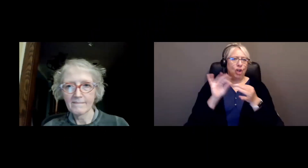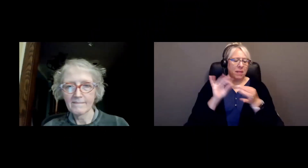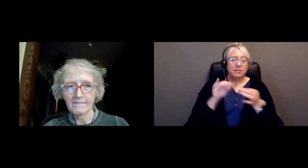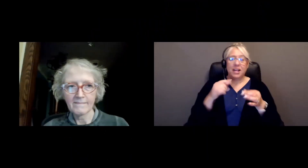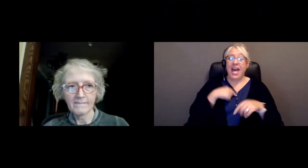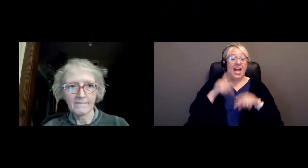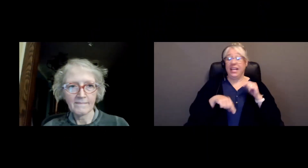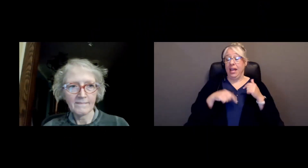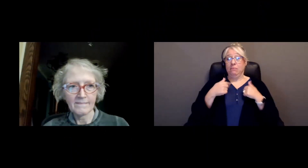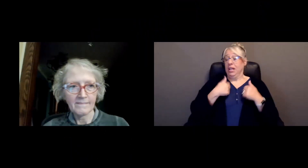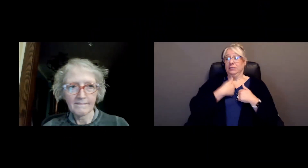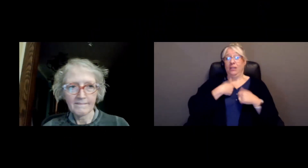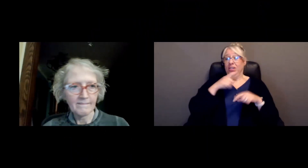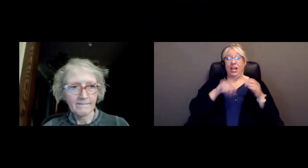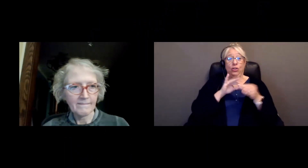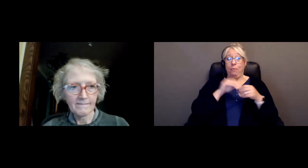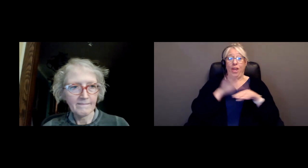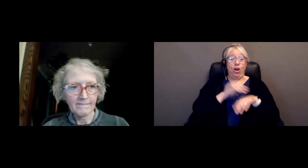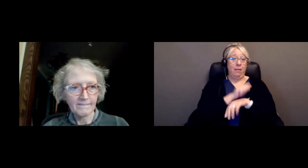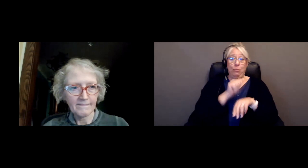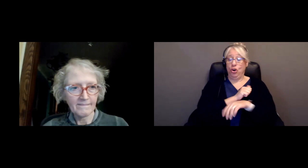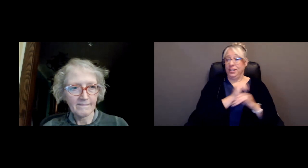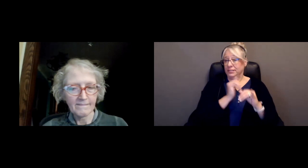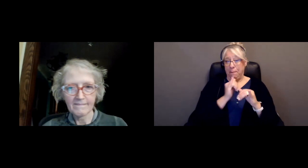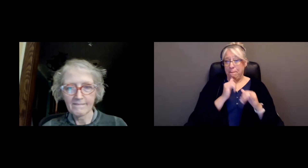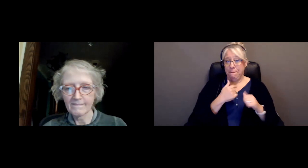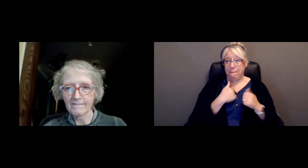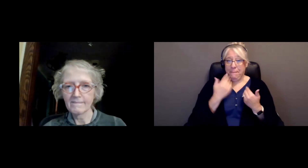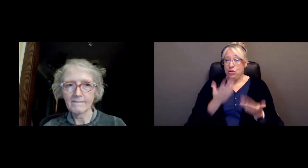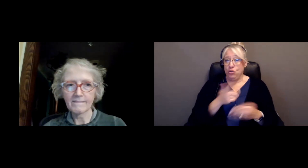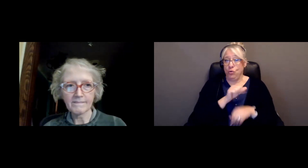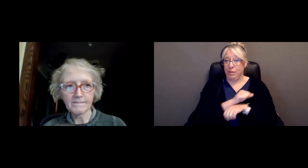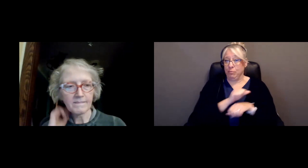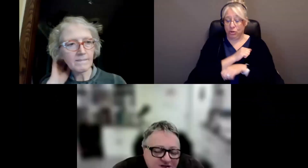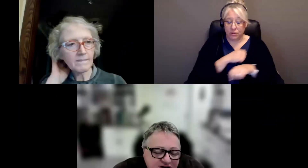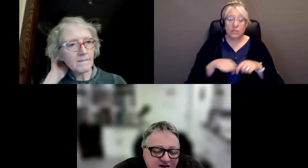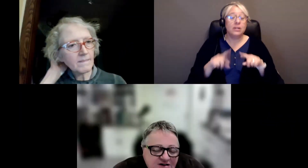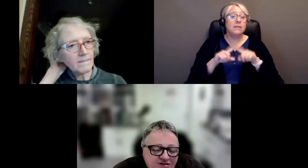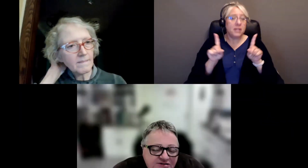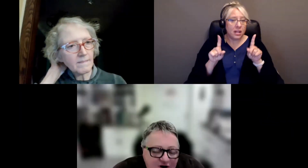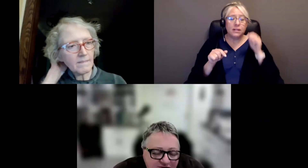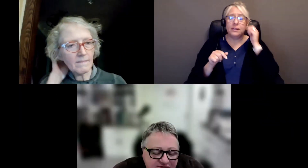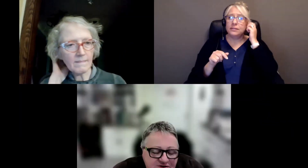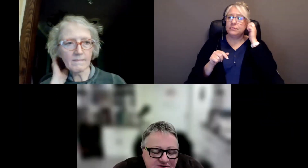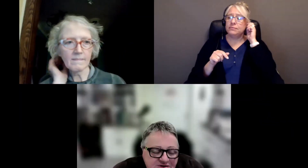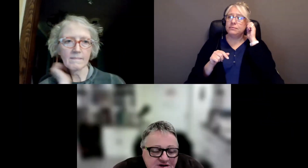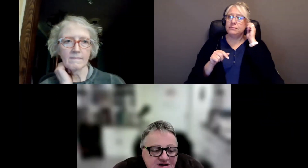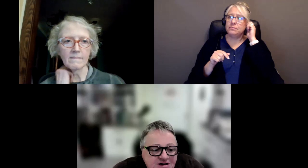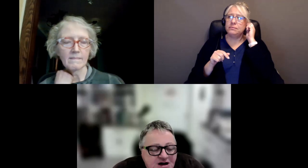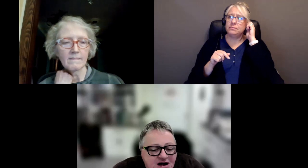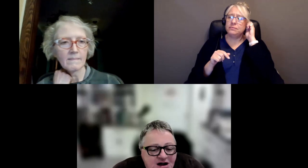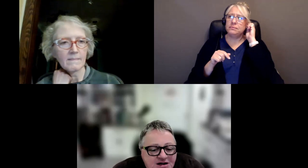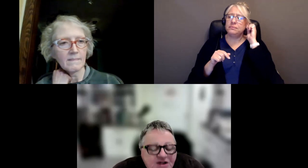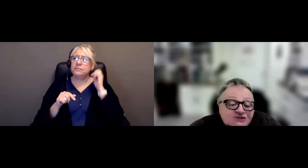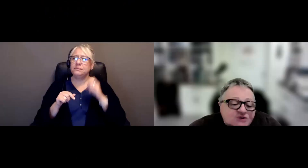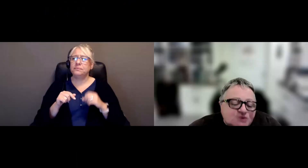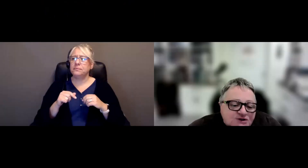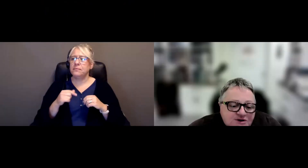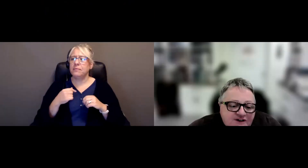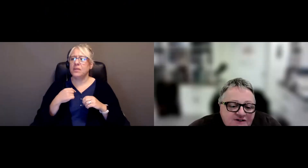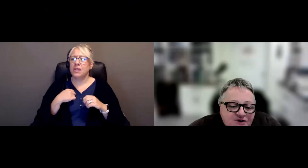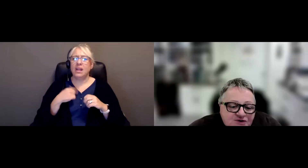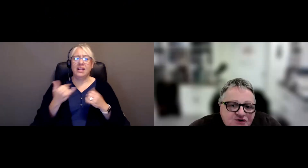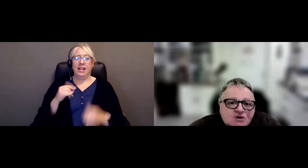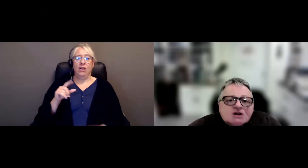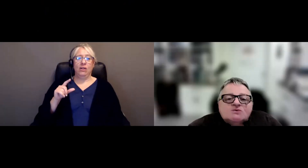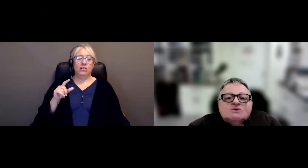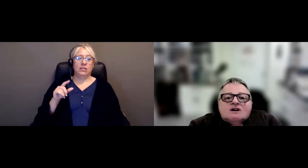Alberta either. But I think I'm also really thoughtful, and so it's 2025, folks. So we'll